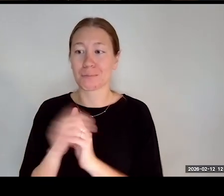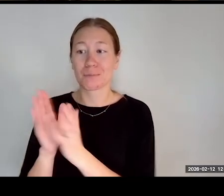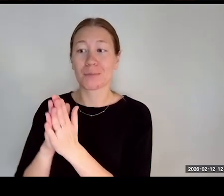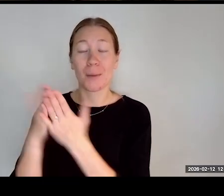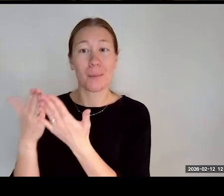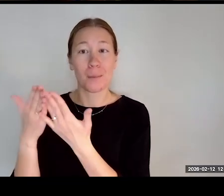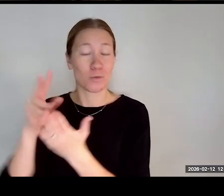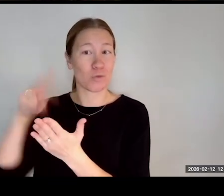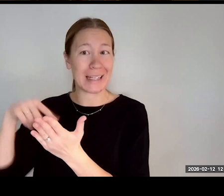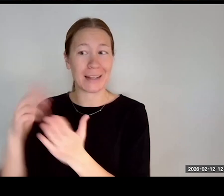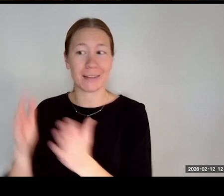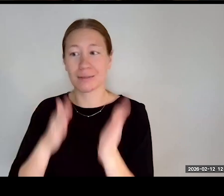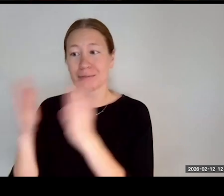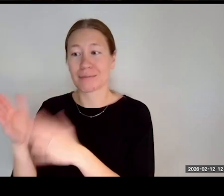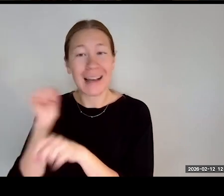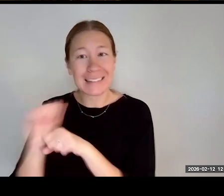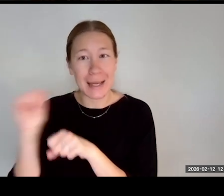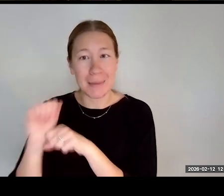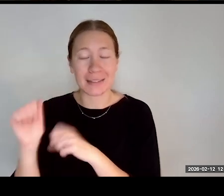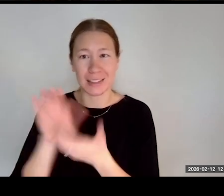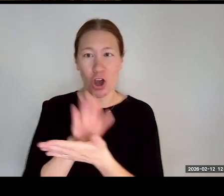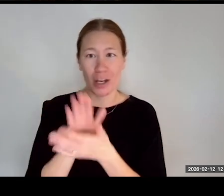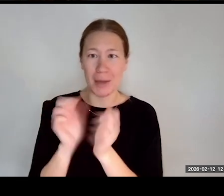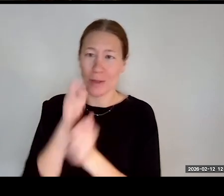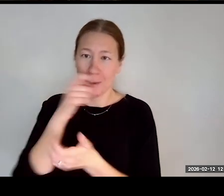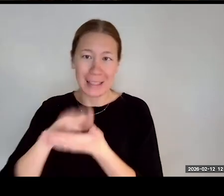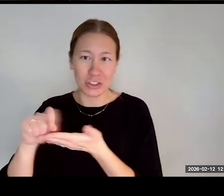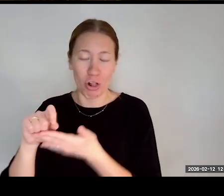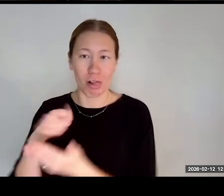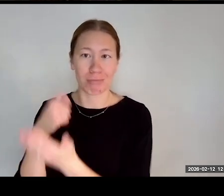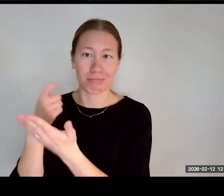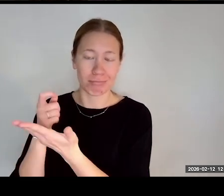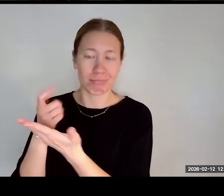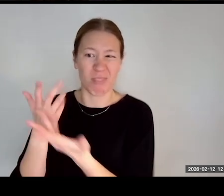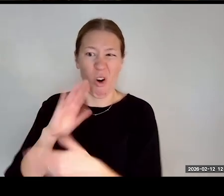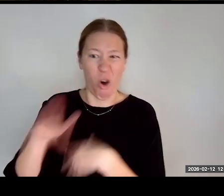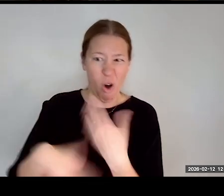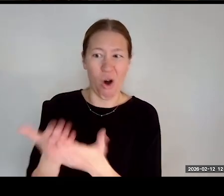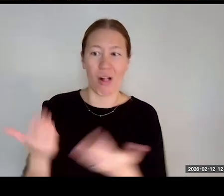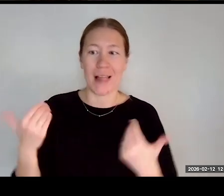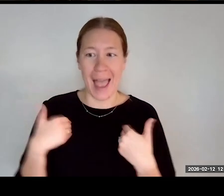that has a picture of a document with a pencil. They also all have the word labels on top of 'em.